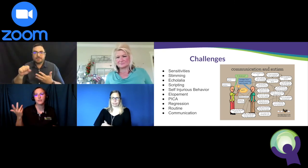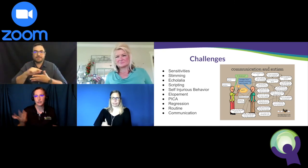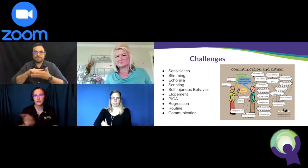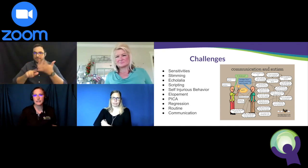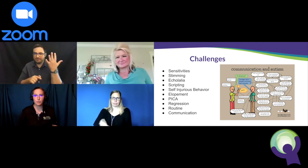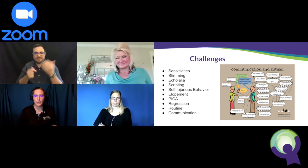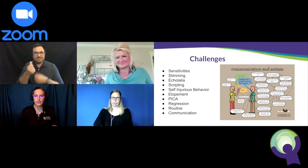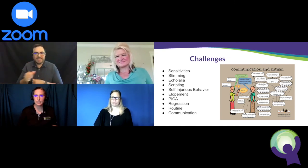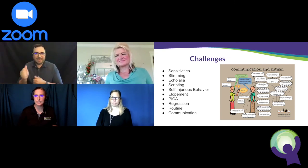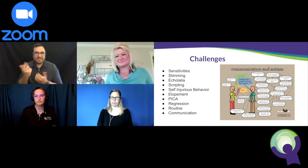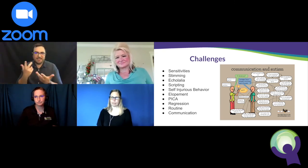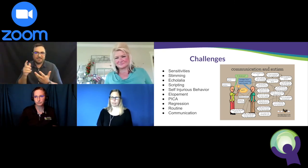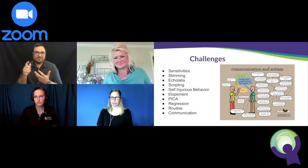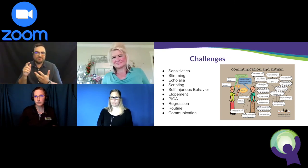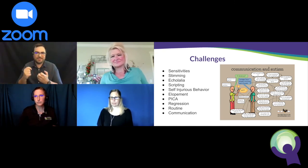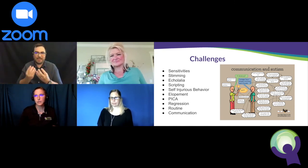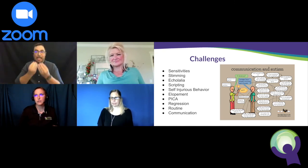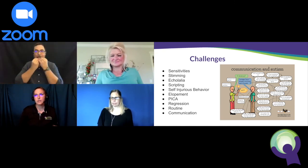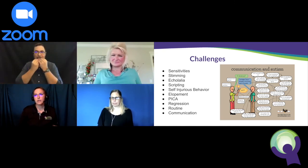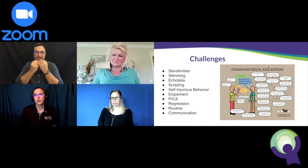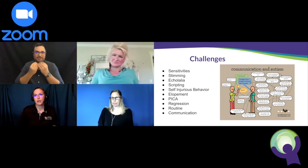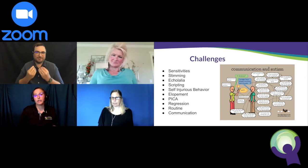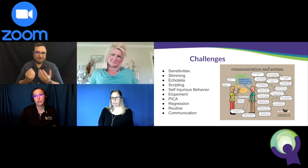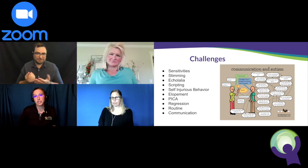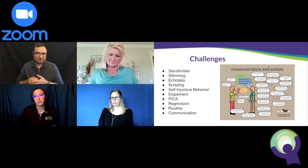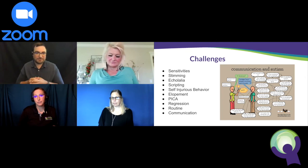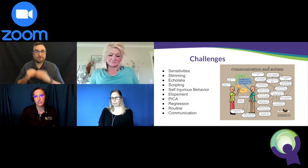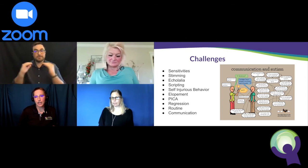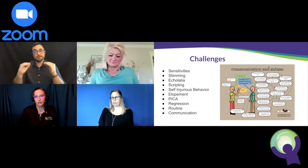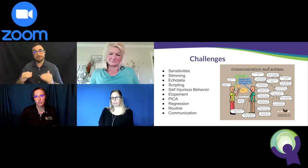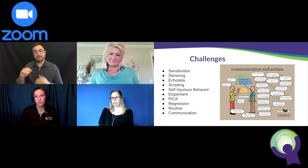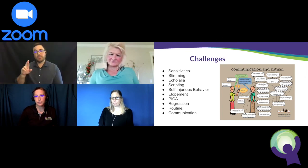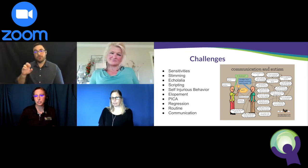mouth, that's what PICA is. Regression can be a challenge, especially